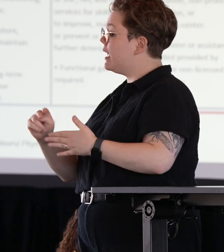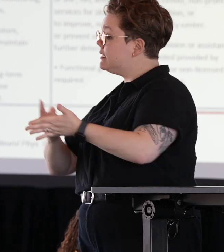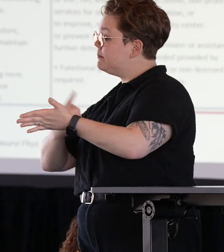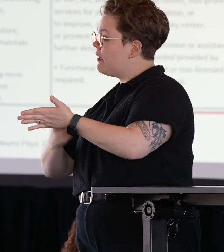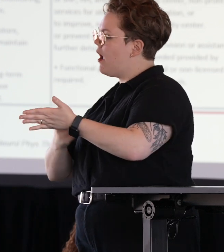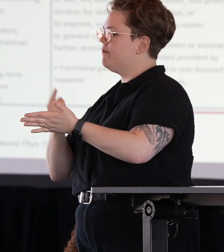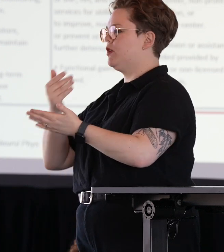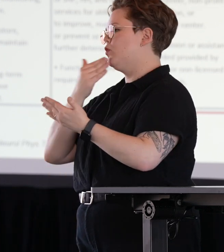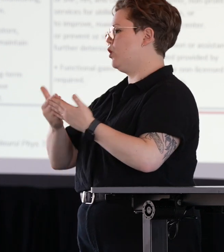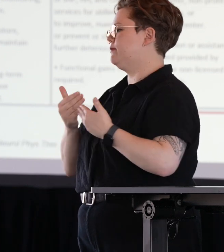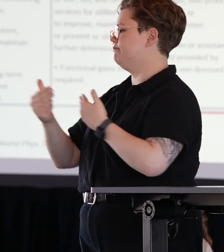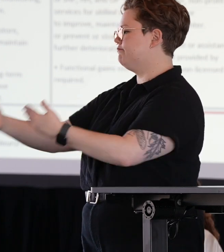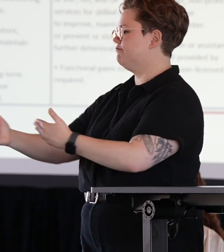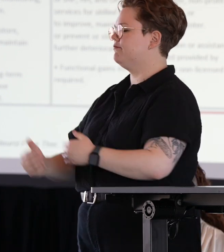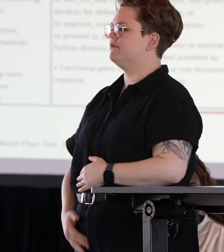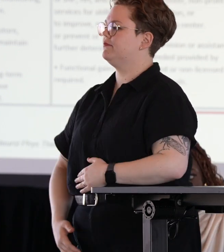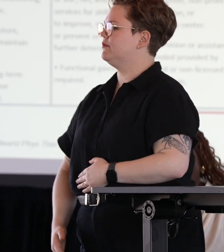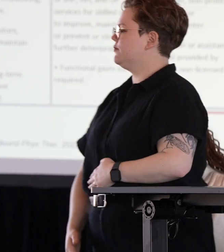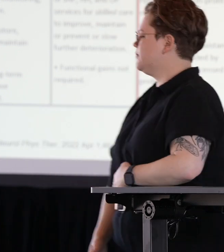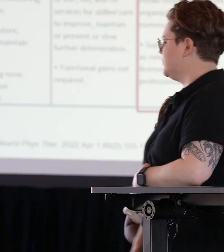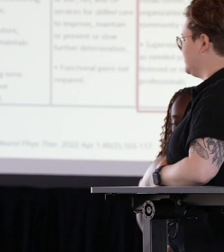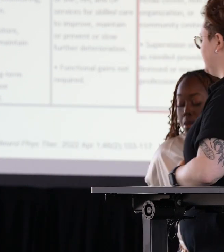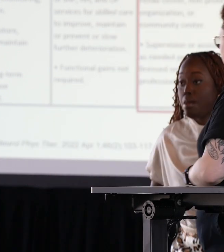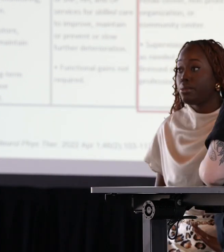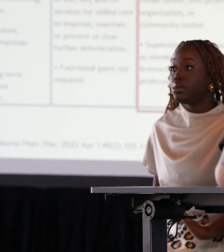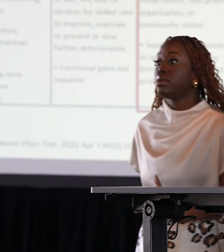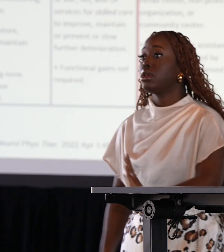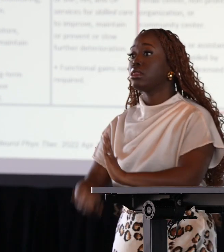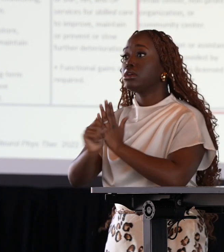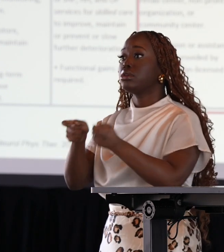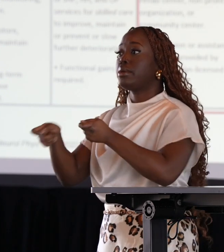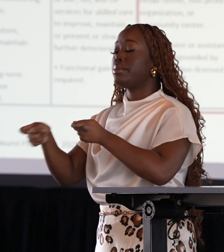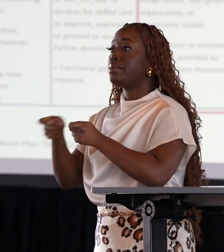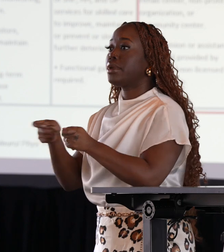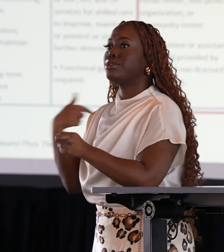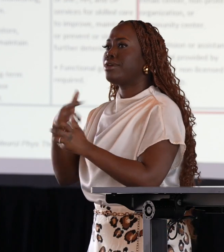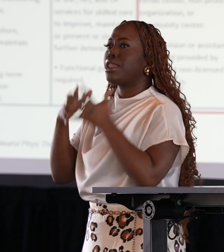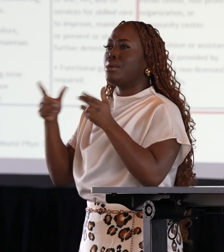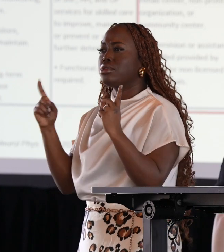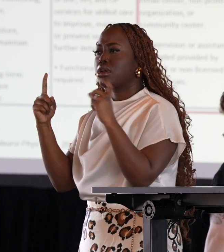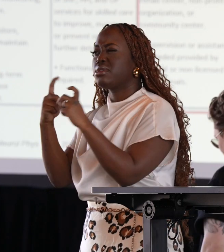to go model three, though, on skilled maintenance. The difference here is that often we have a lot more complexity of